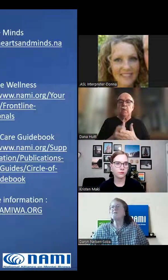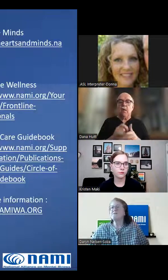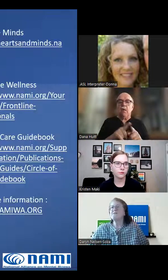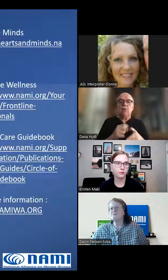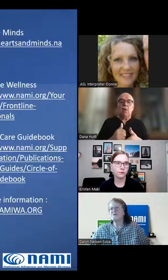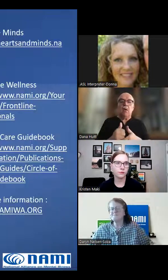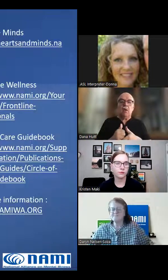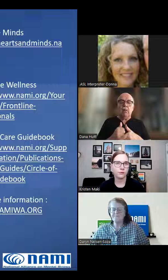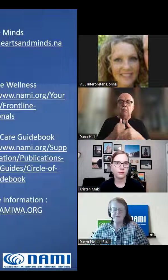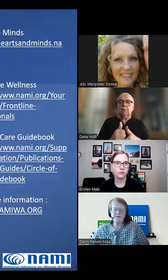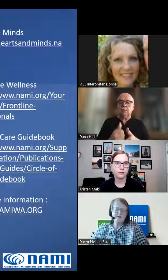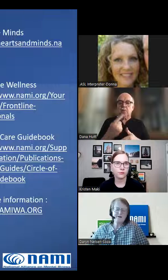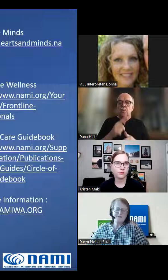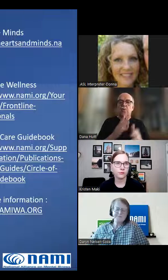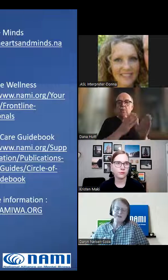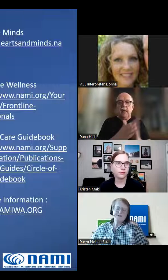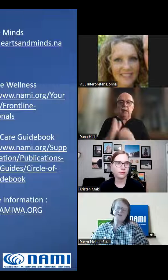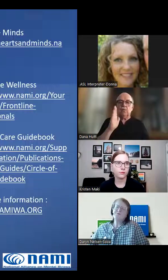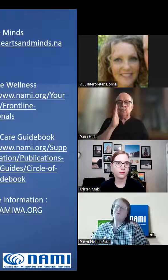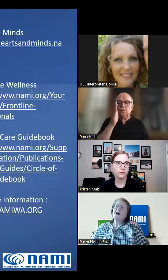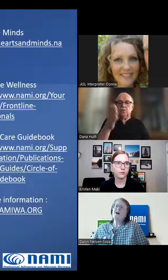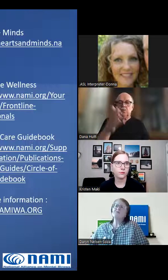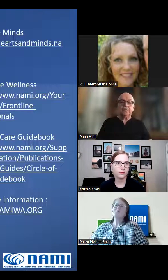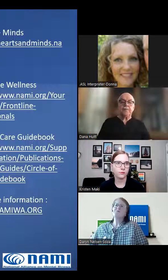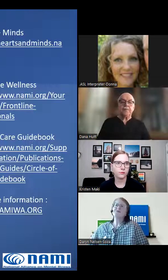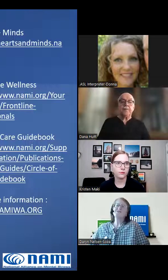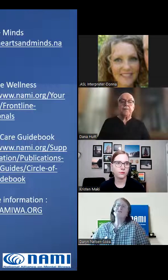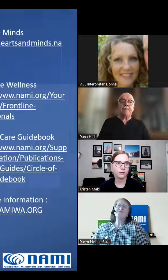most family members do. Parent providers of their